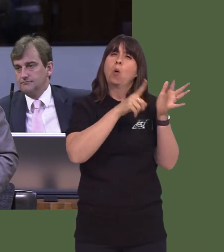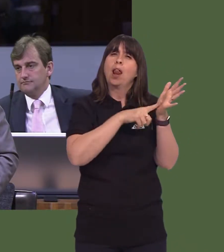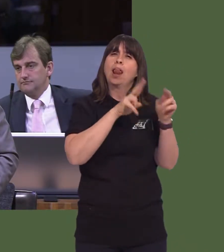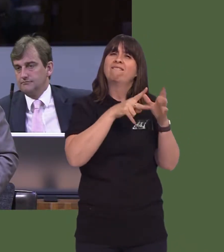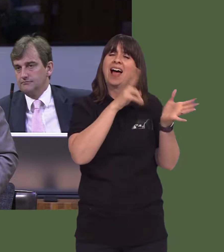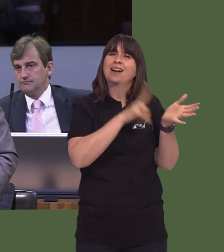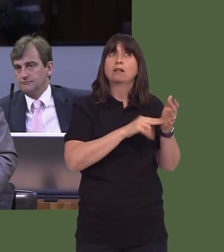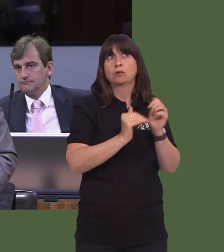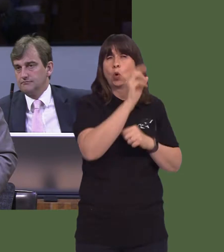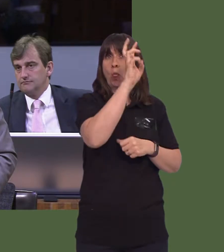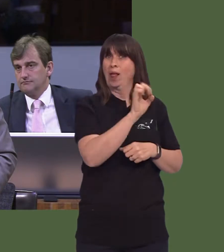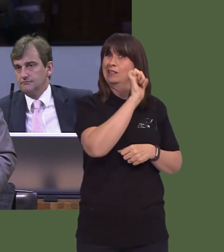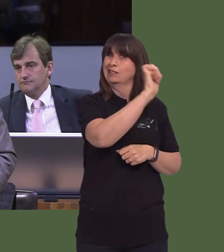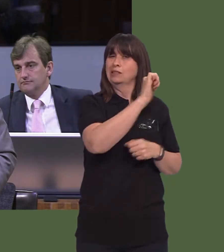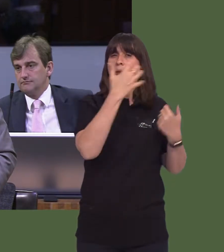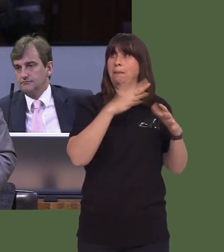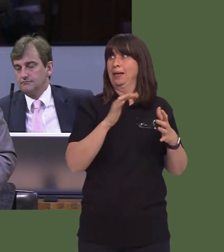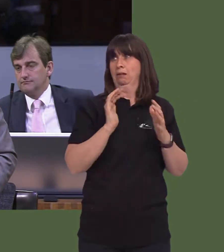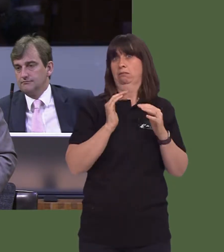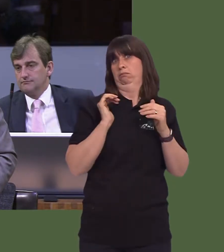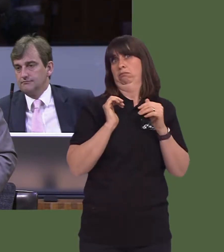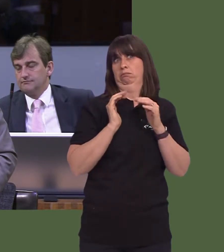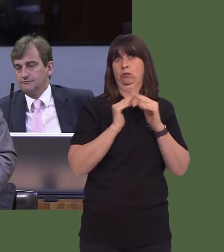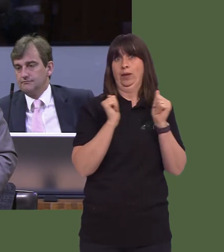Members have had the weekend to digest the contents of that report.